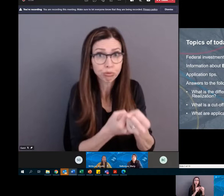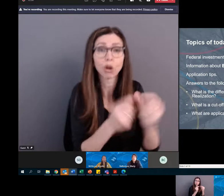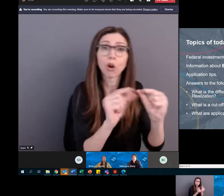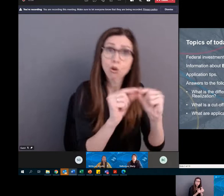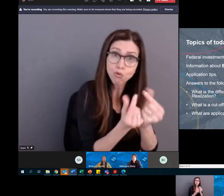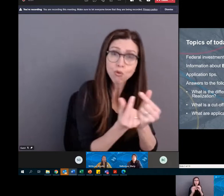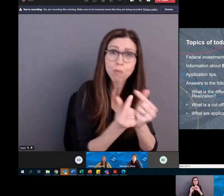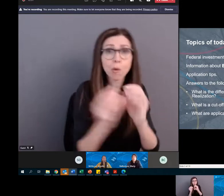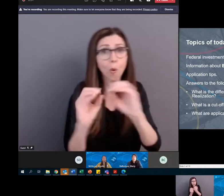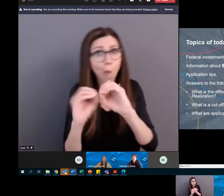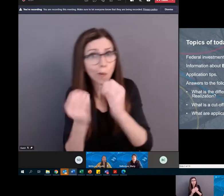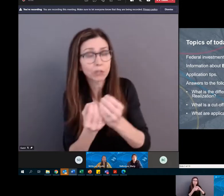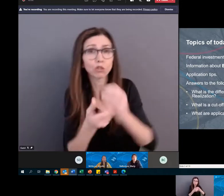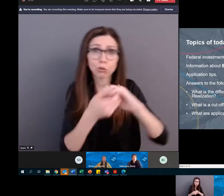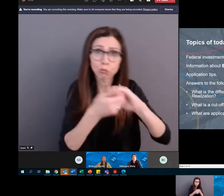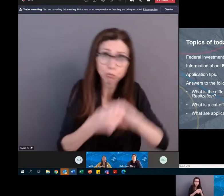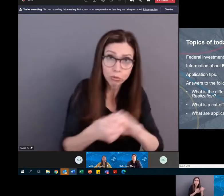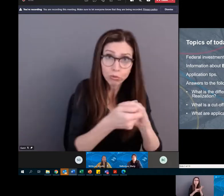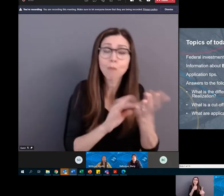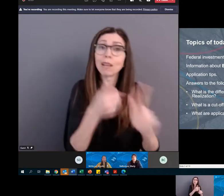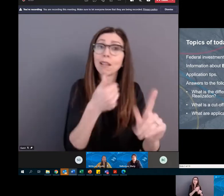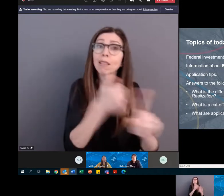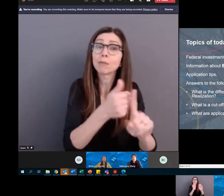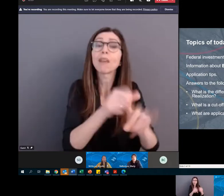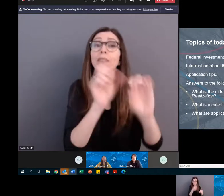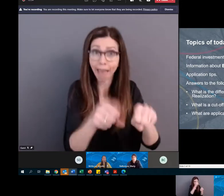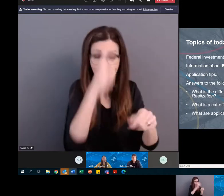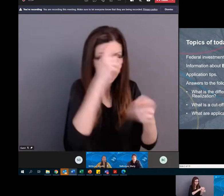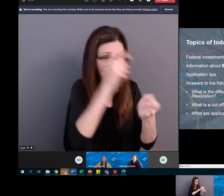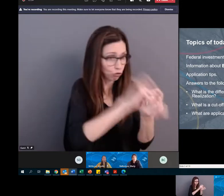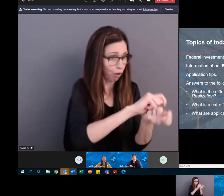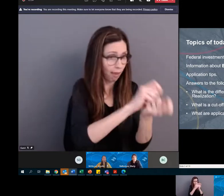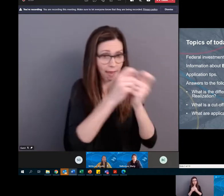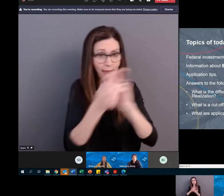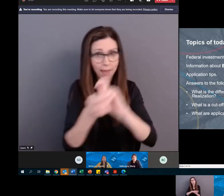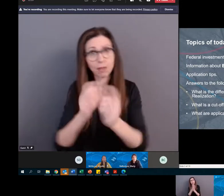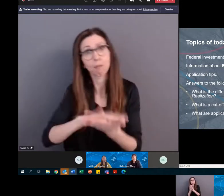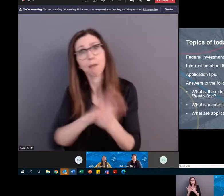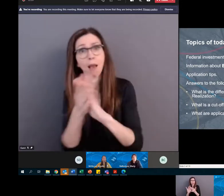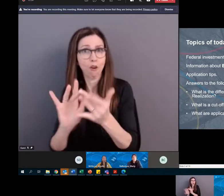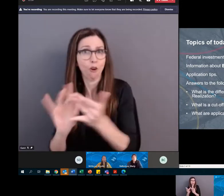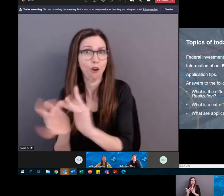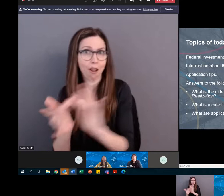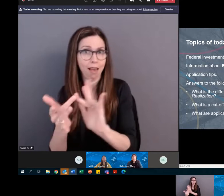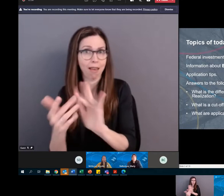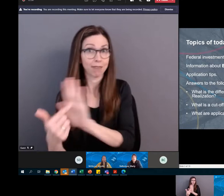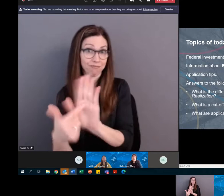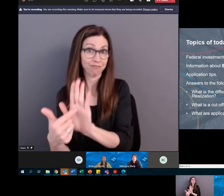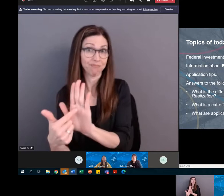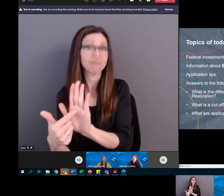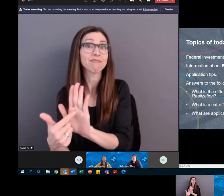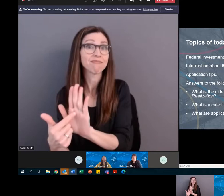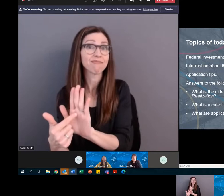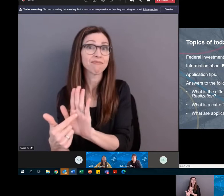existing works and/or create new ones to be shared virtually with the public.